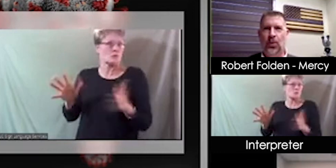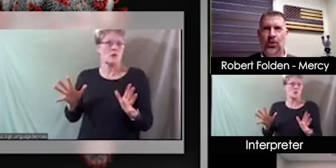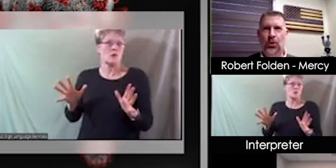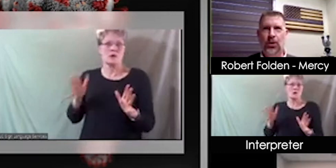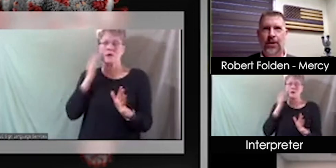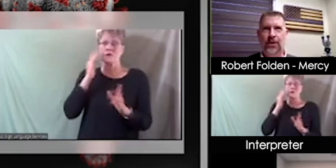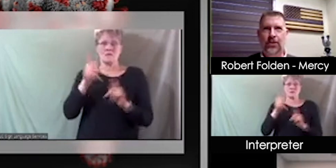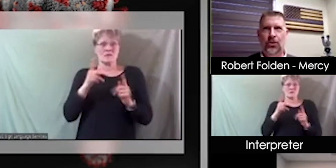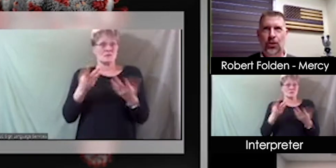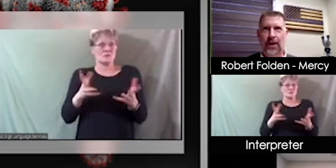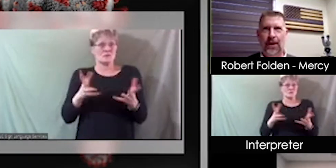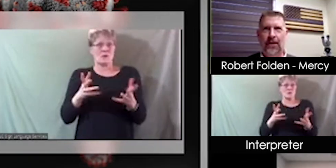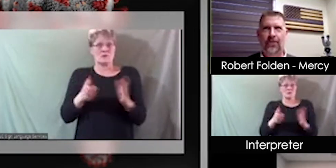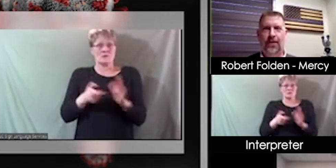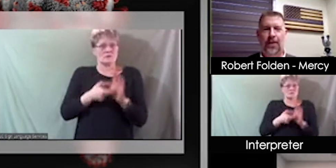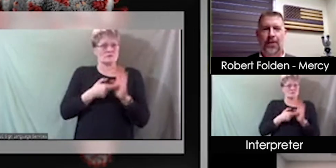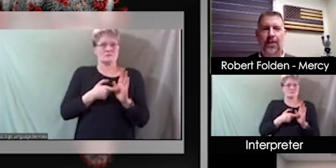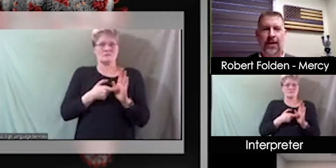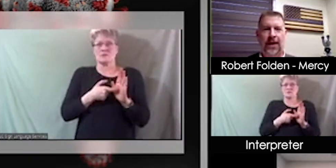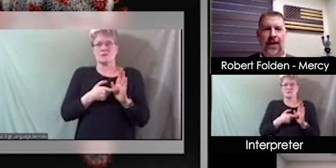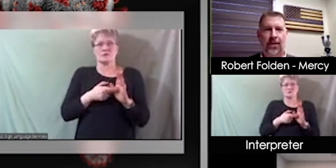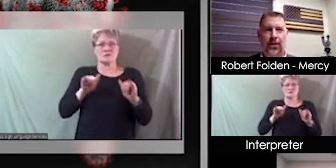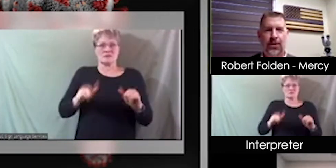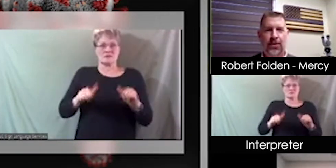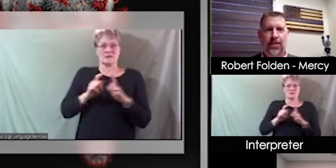we're truly doing it from a public health